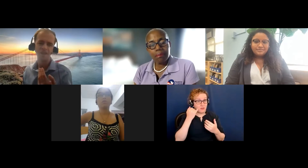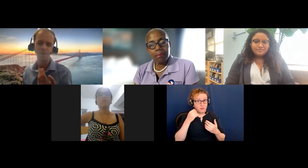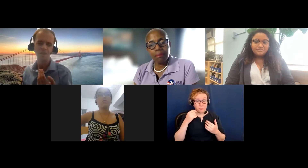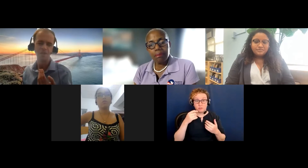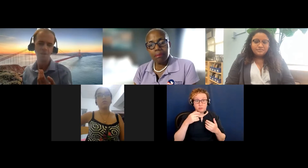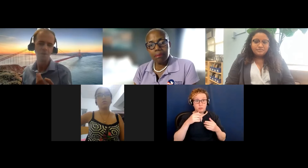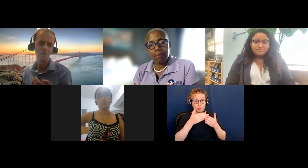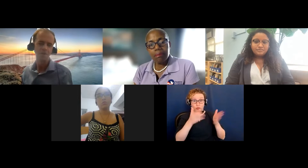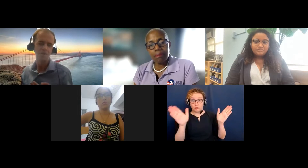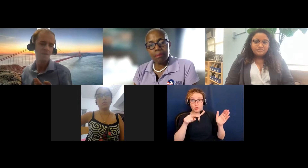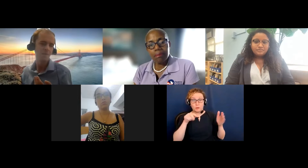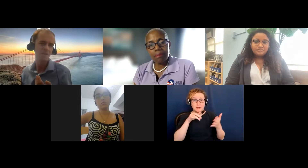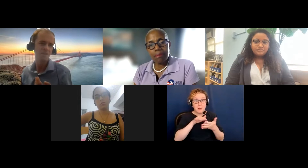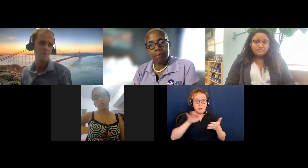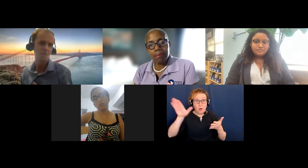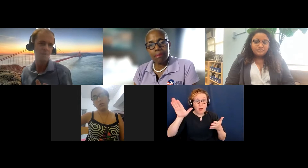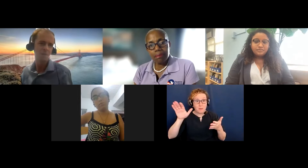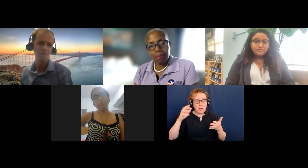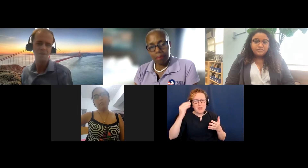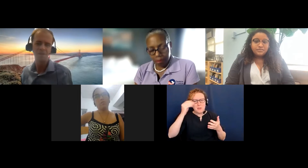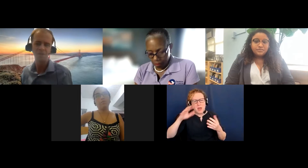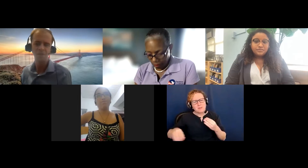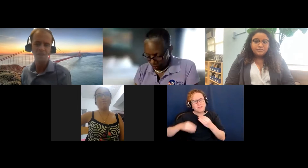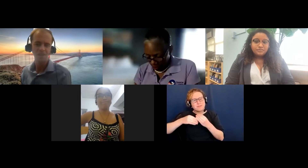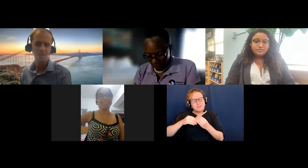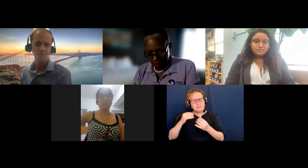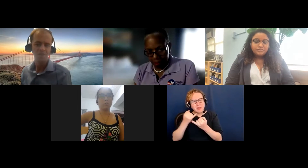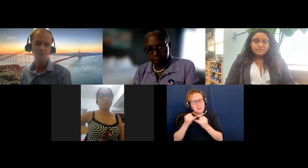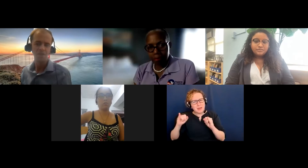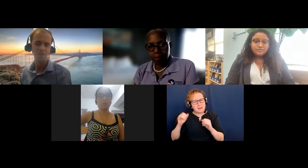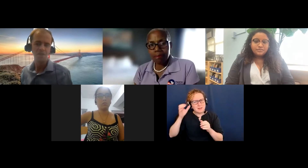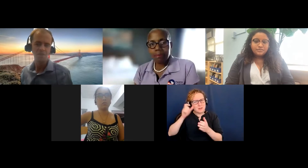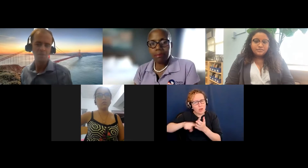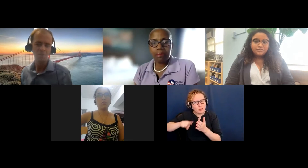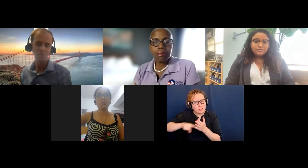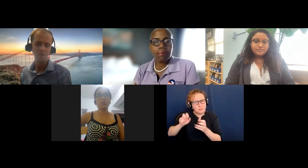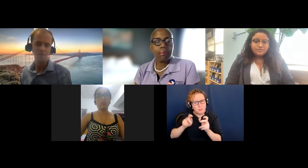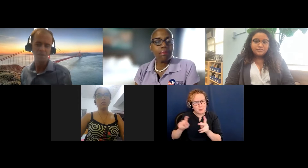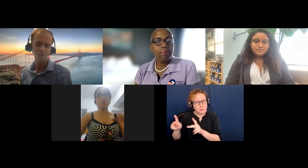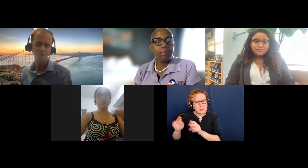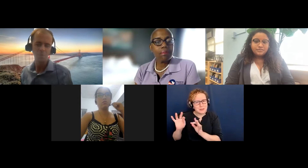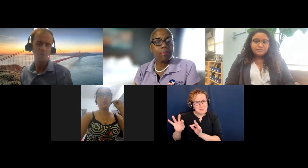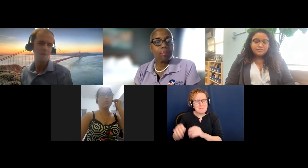independent scholarship opportunities. Sara, you found your program